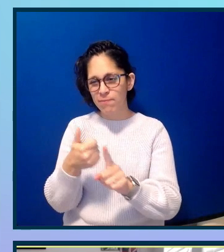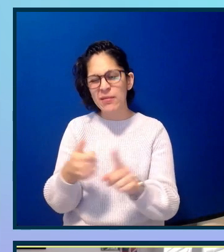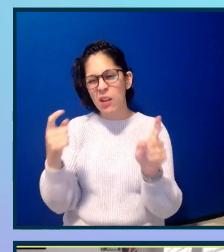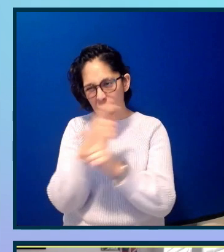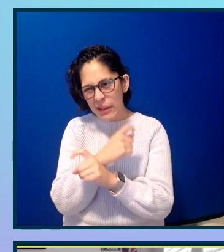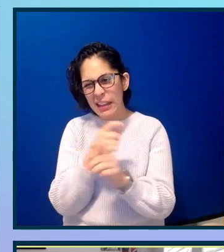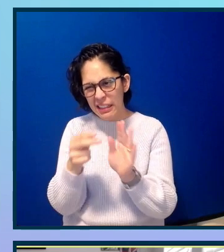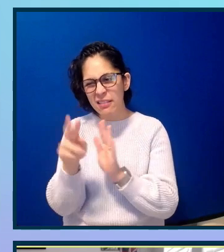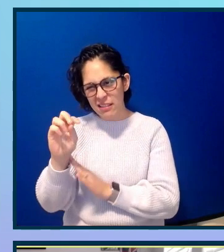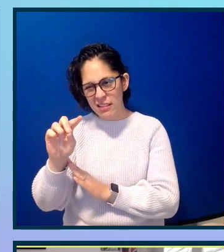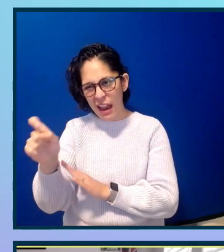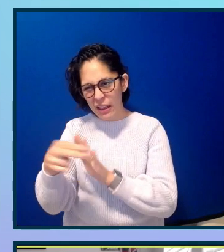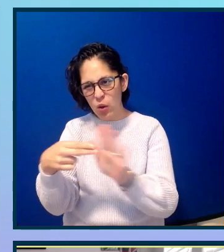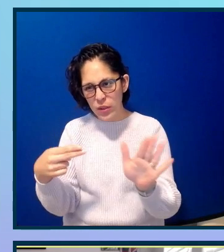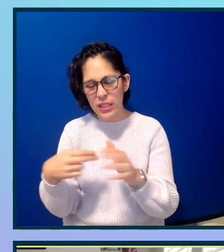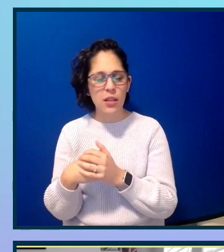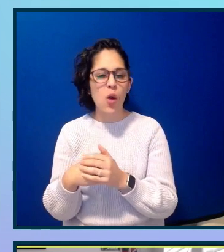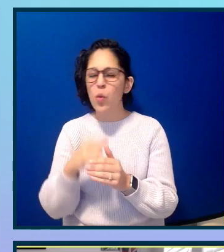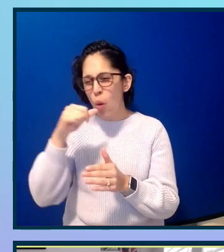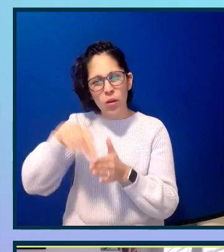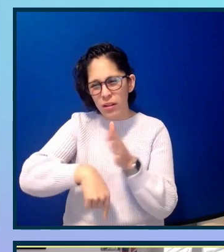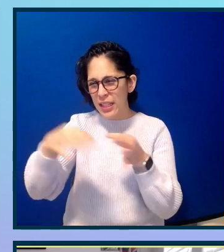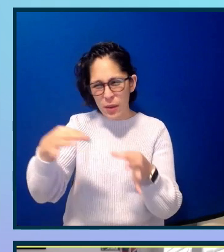and so we won't go into what that diagnosis really means.